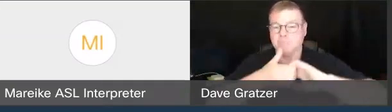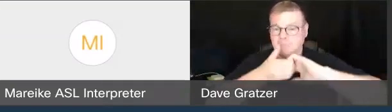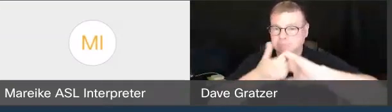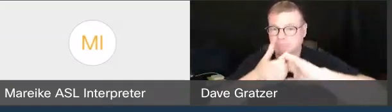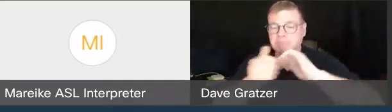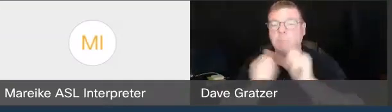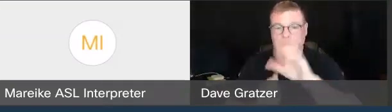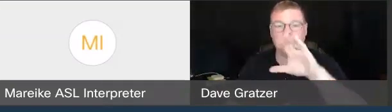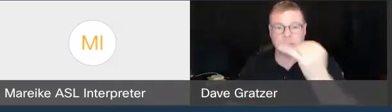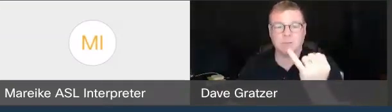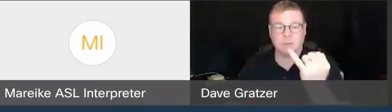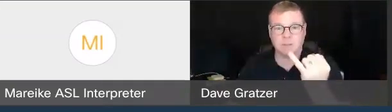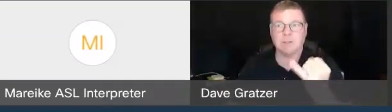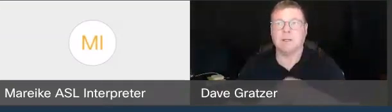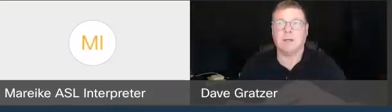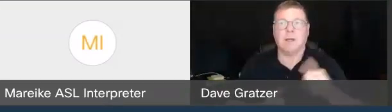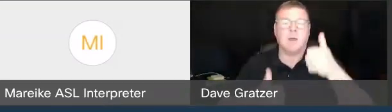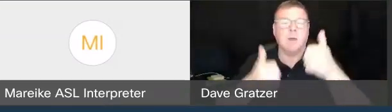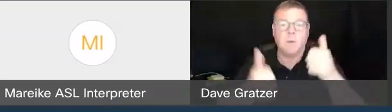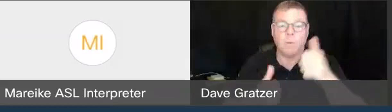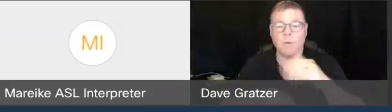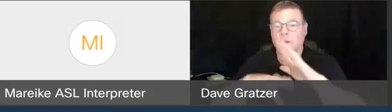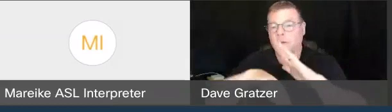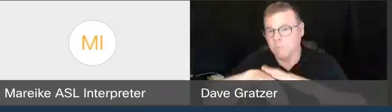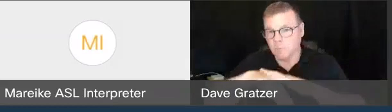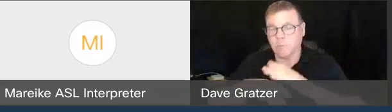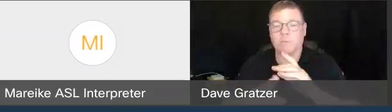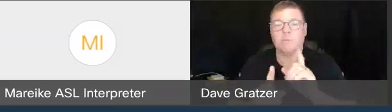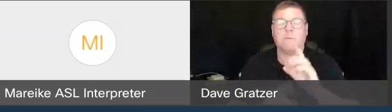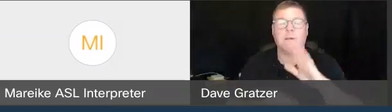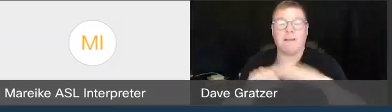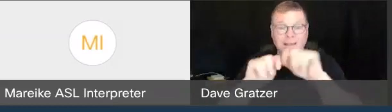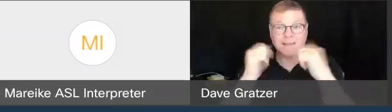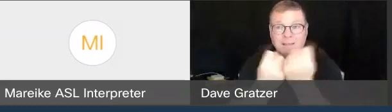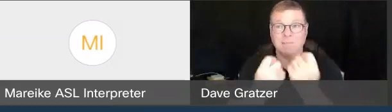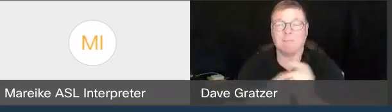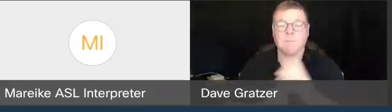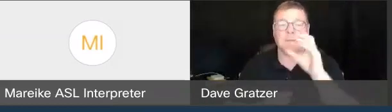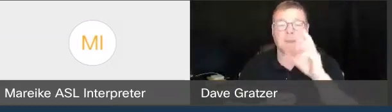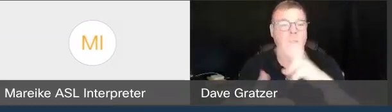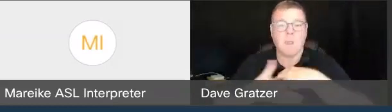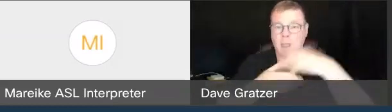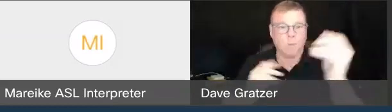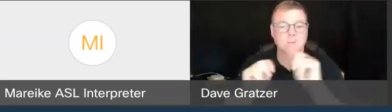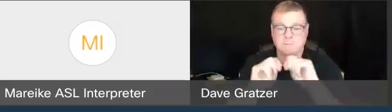whether that's a parole or probation officer on the team or outside of the team, willingness to